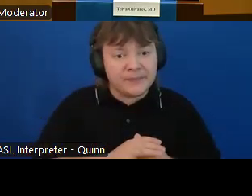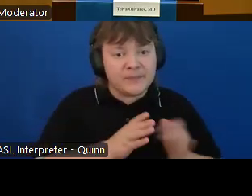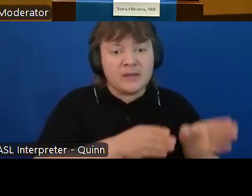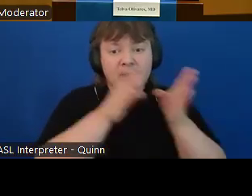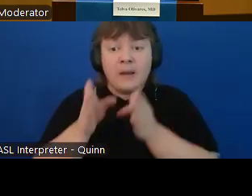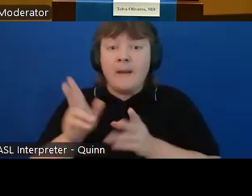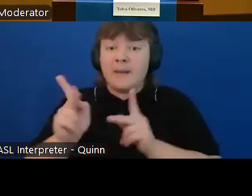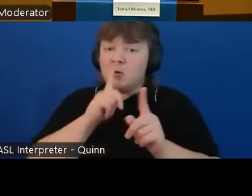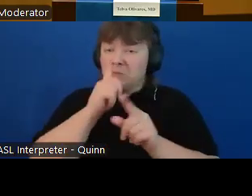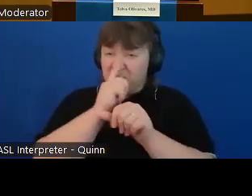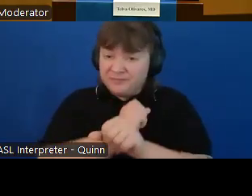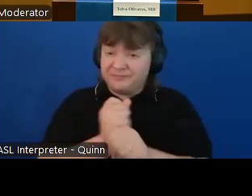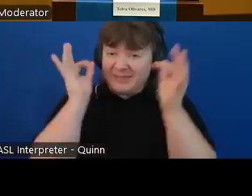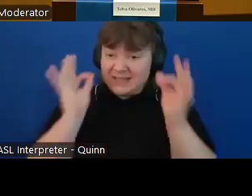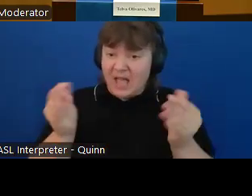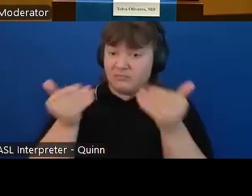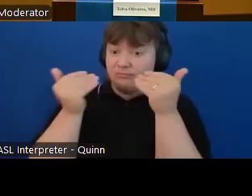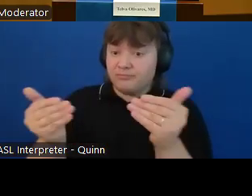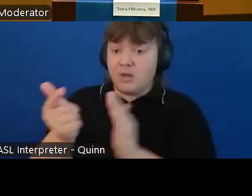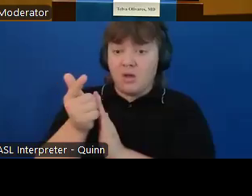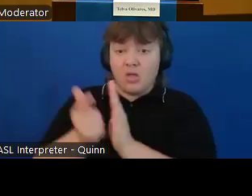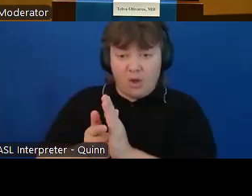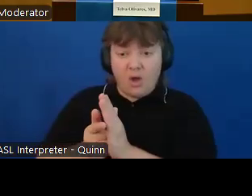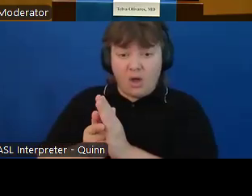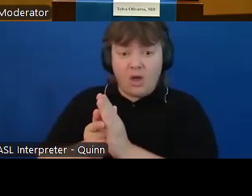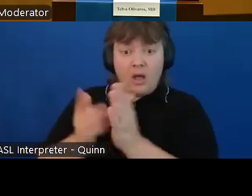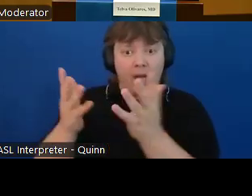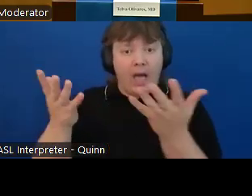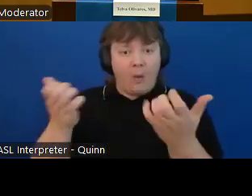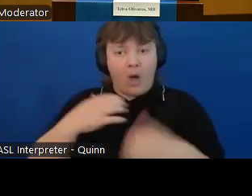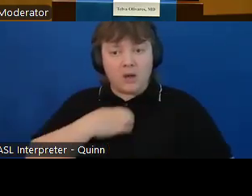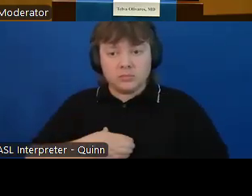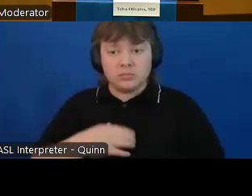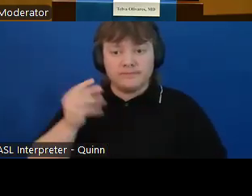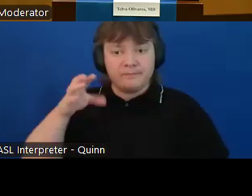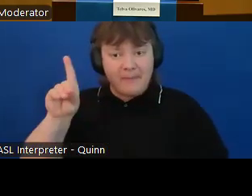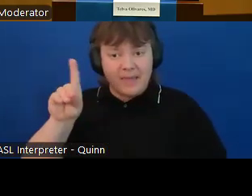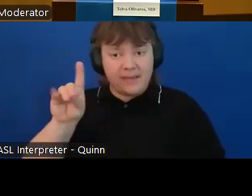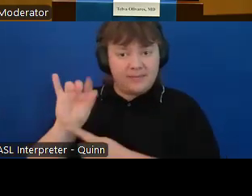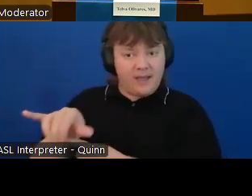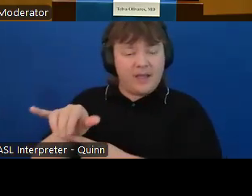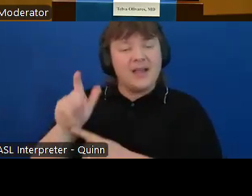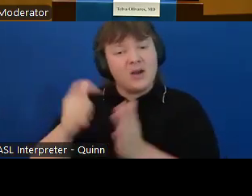choose to pursue the made law process, I wish to do this. That requires yet more expertise